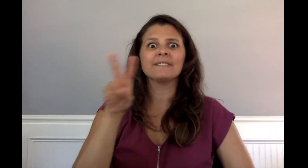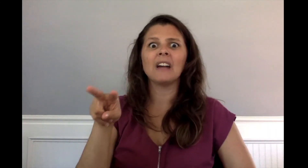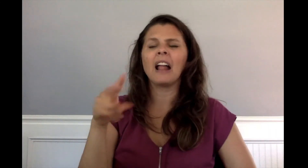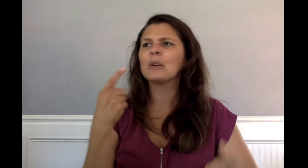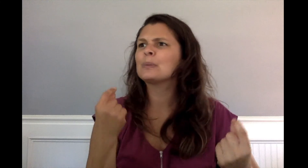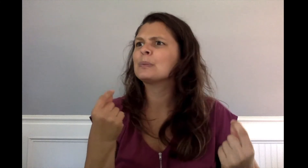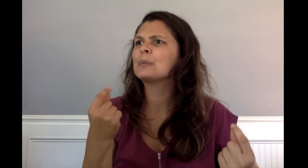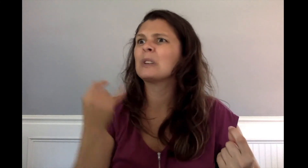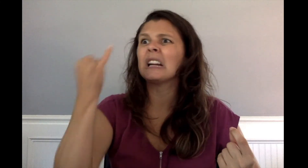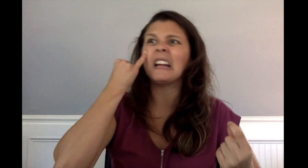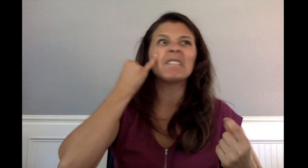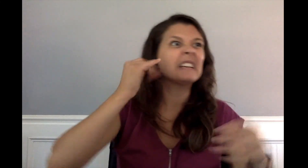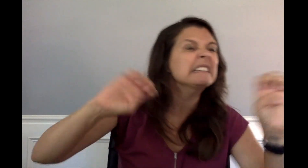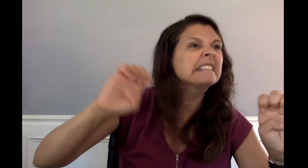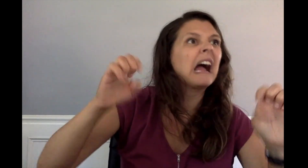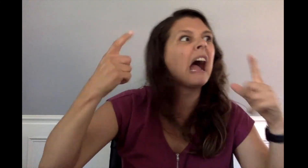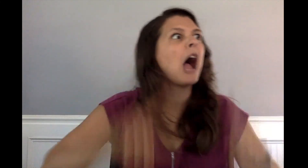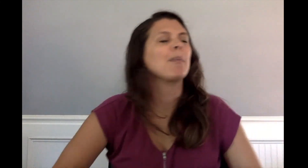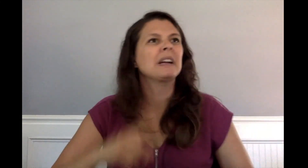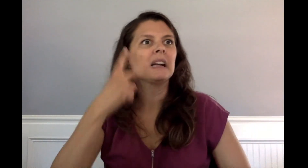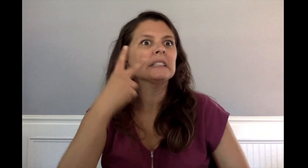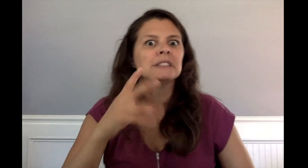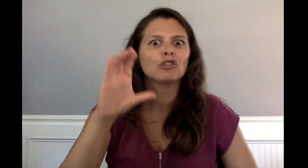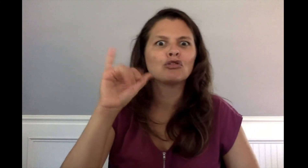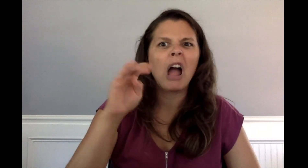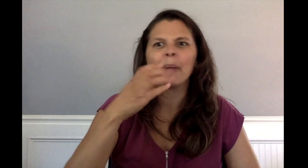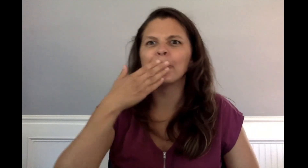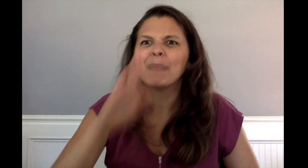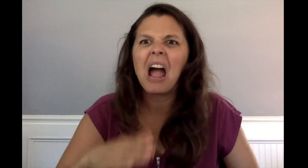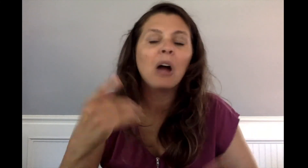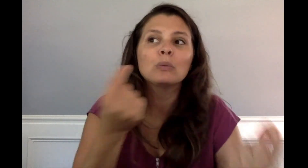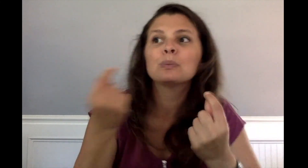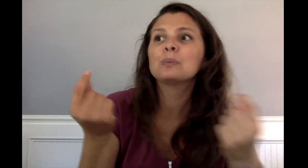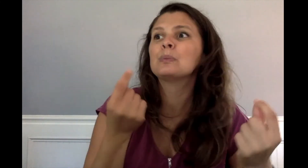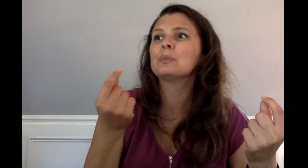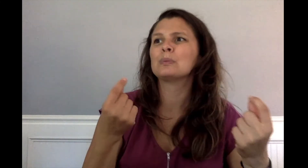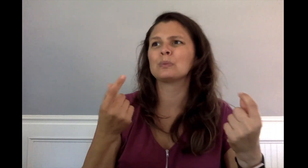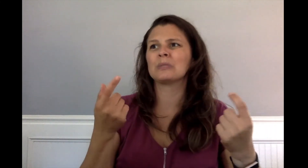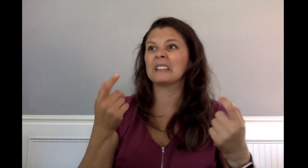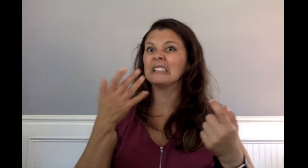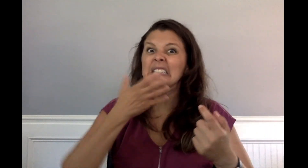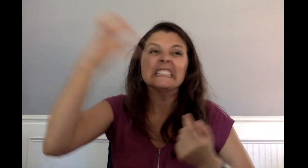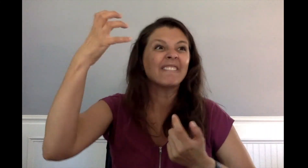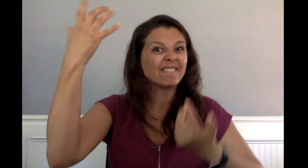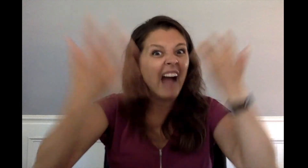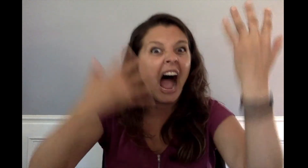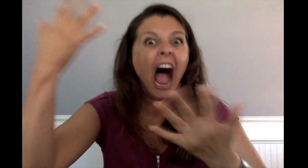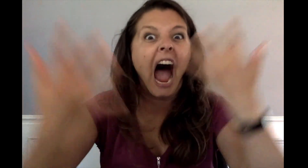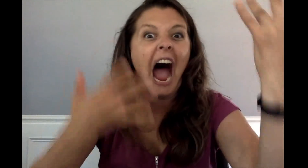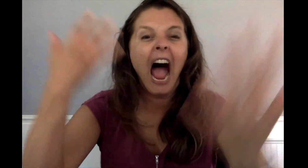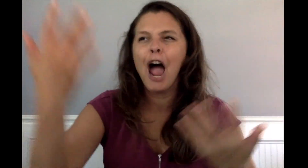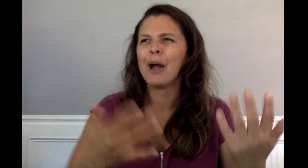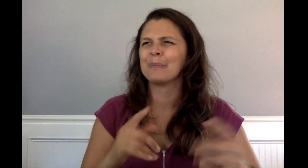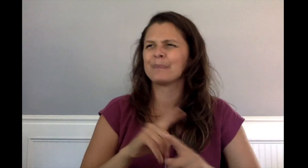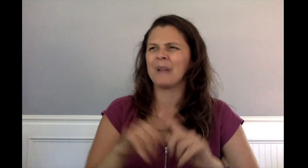What does Vince Vinelli say to yell when a crime is being committed? 'Fire!'